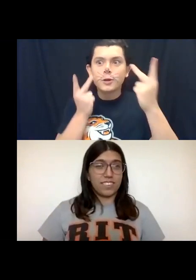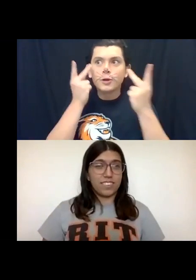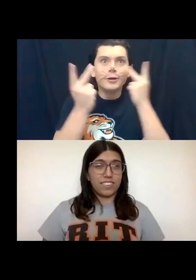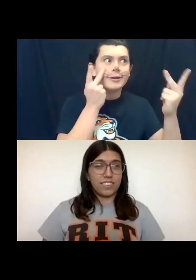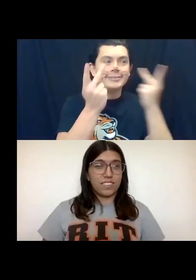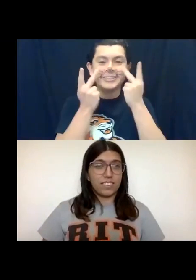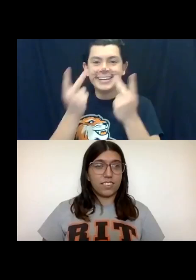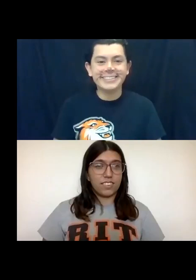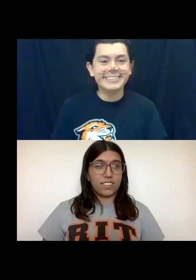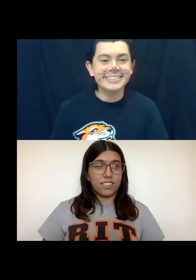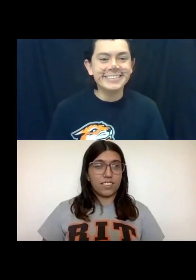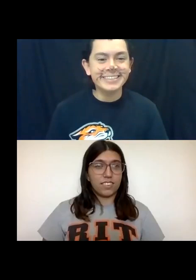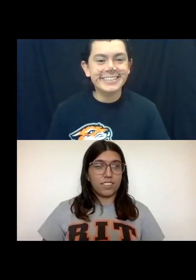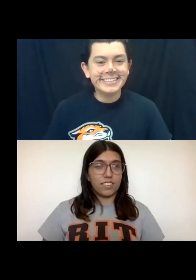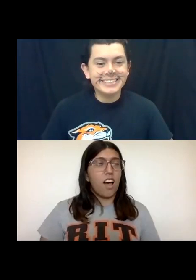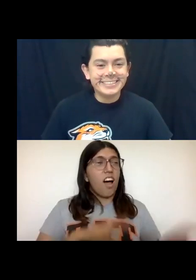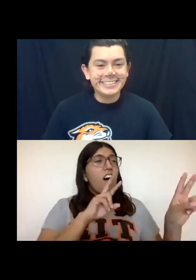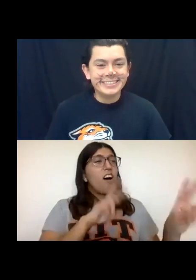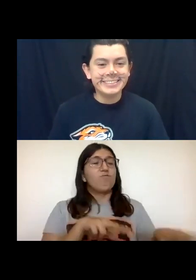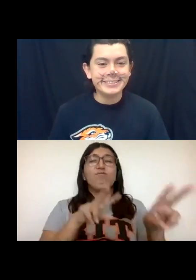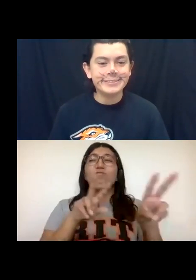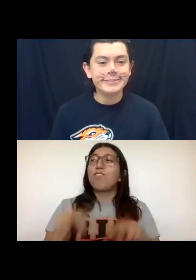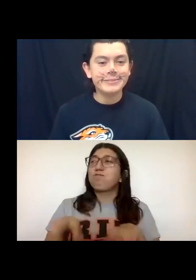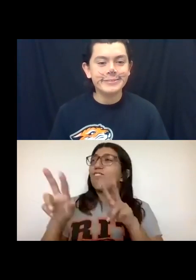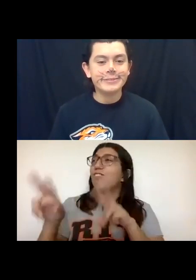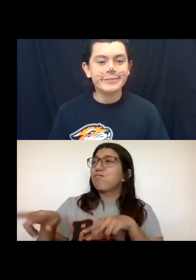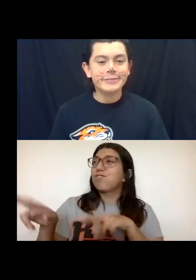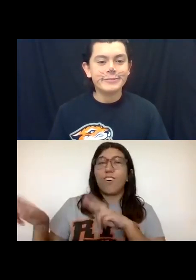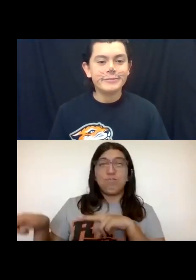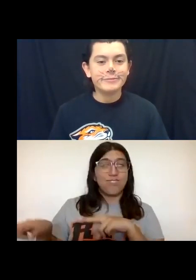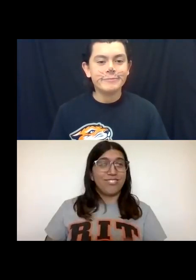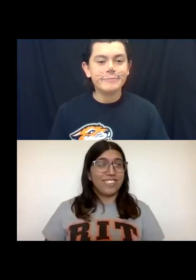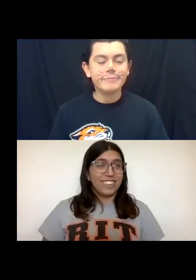Ronald: Seeing all the things! Amanda: Casually looking around.